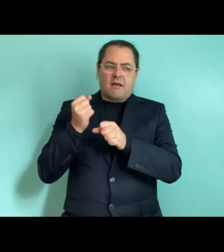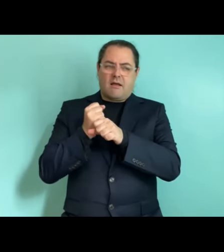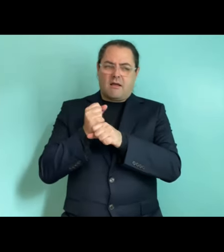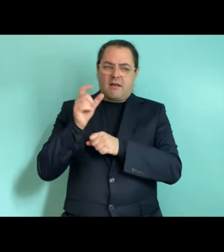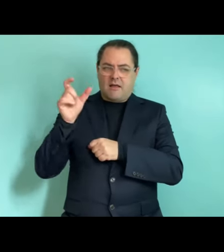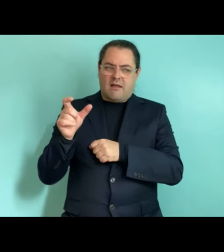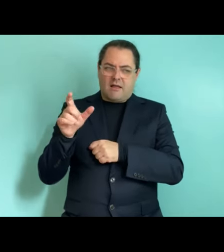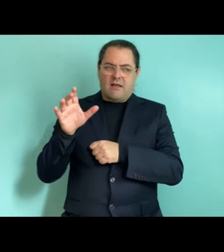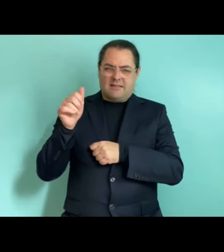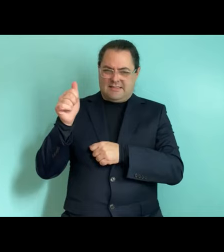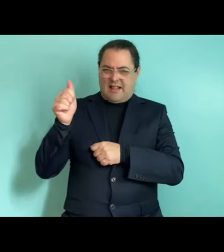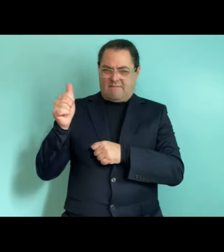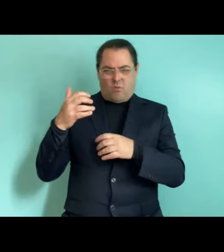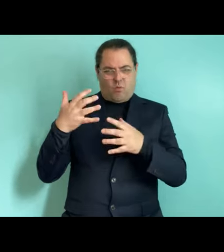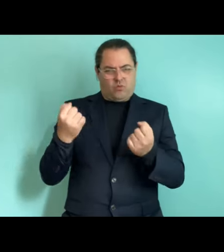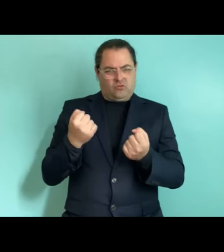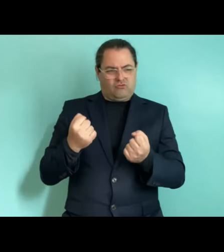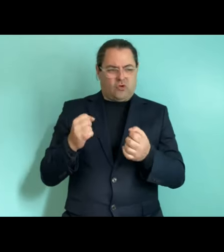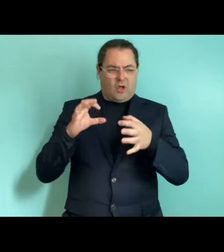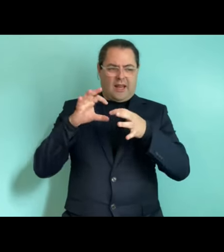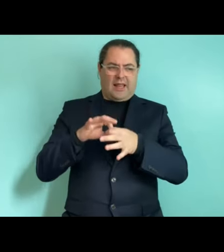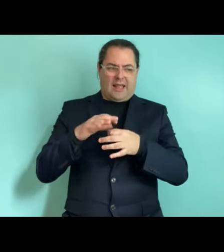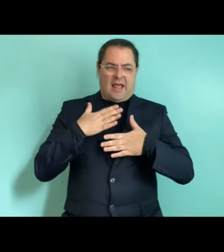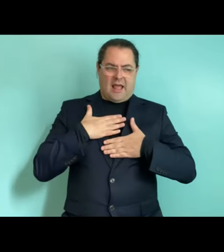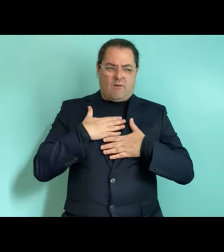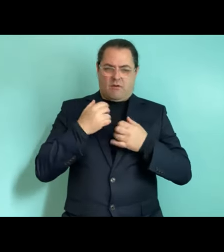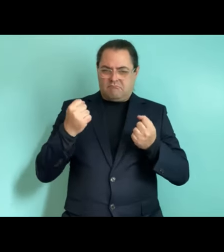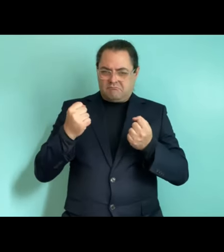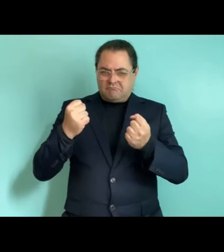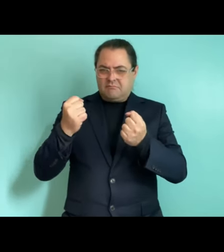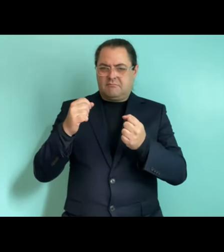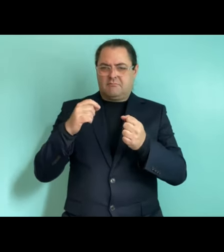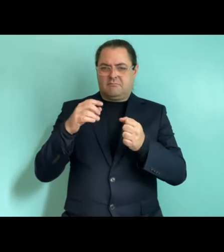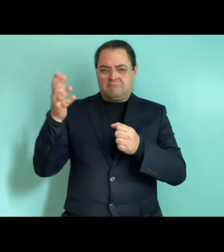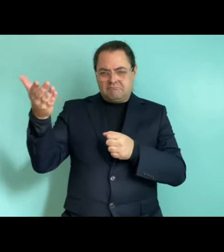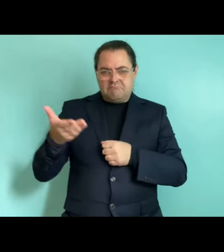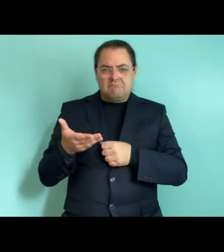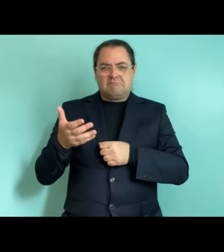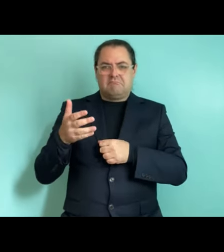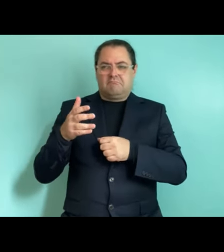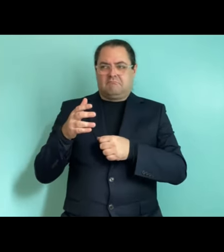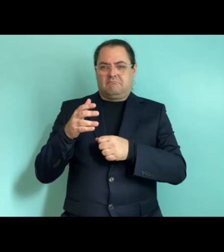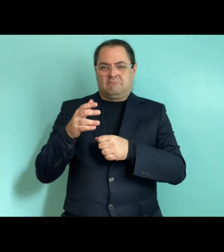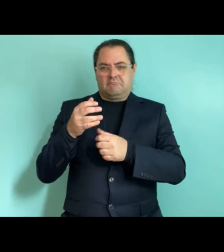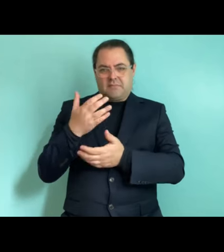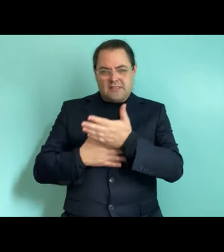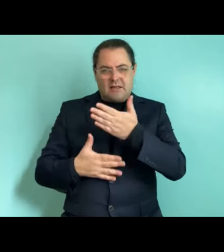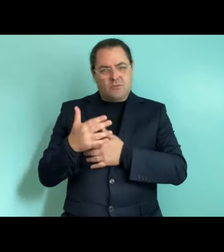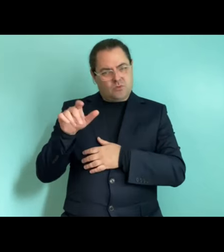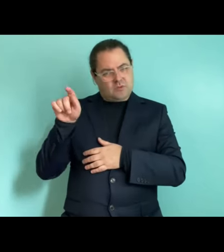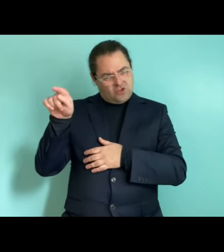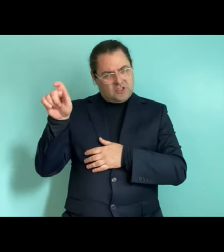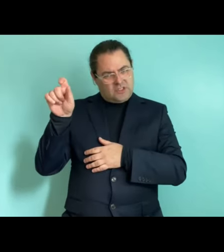role in ensuring that some of the activities that you begin does really up to what would